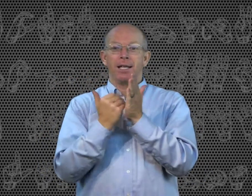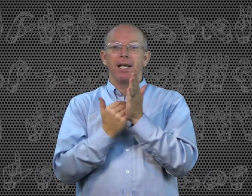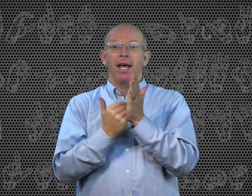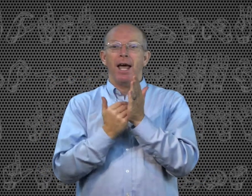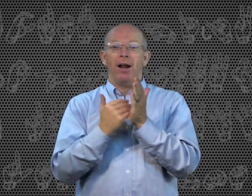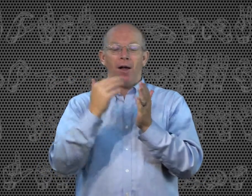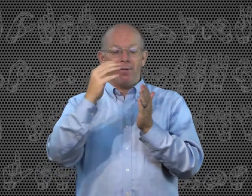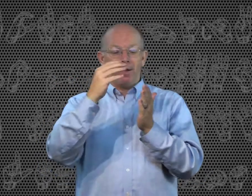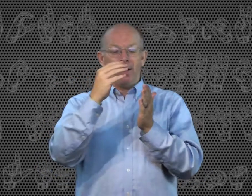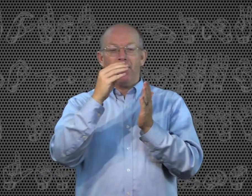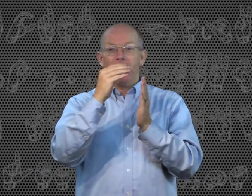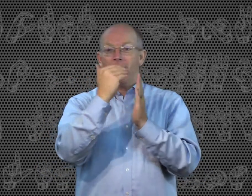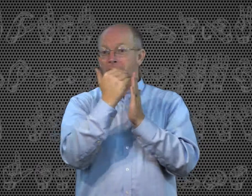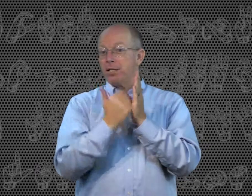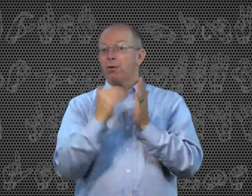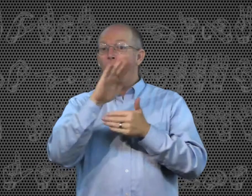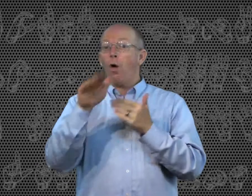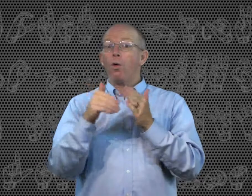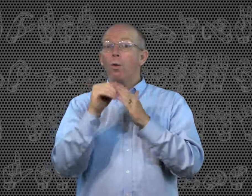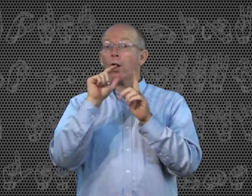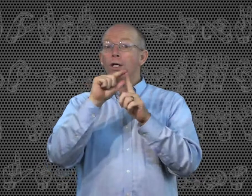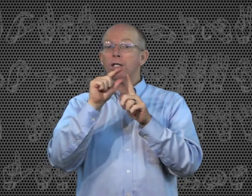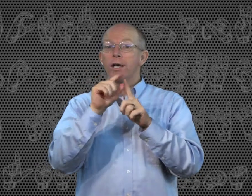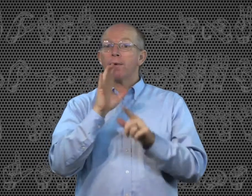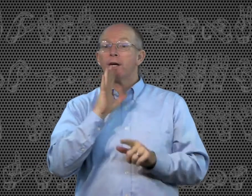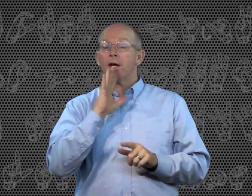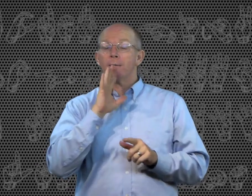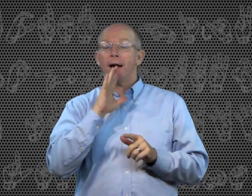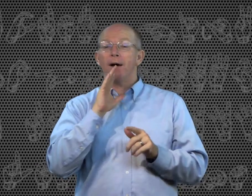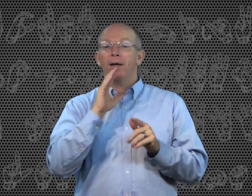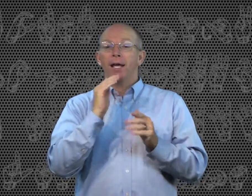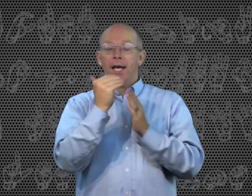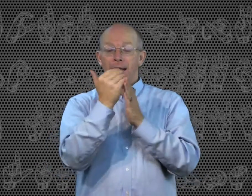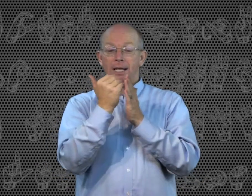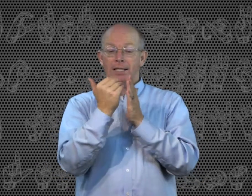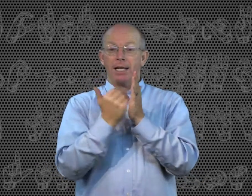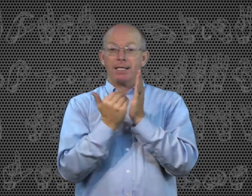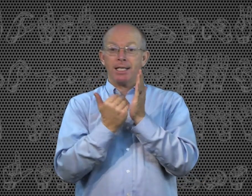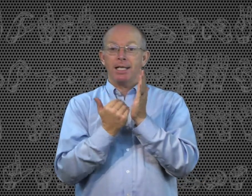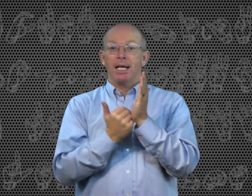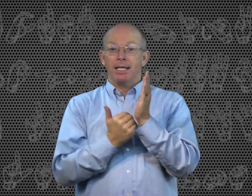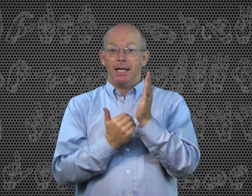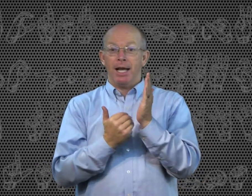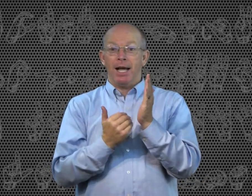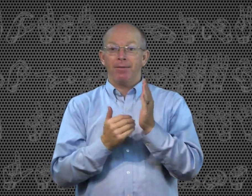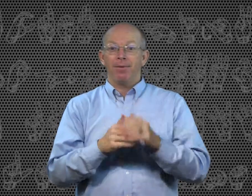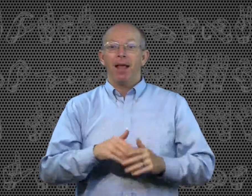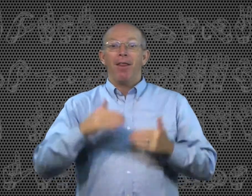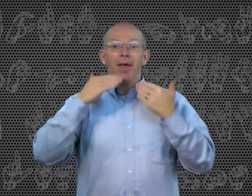I will have the list of all the words that we talked about in this lesson today.